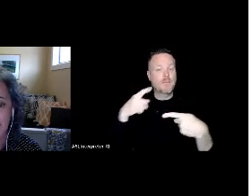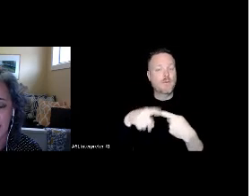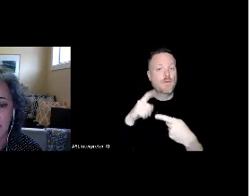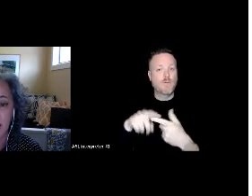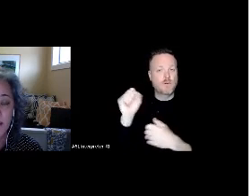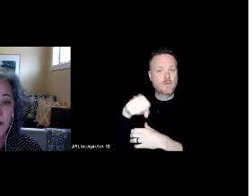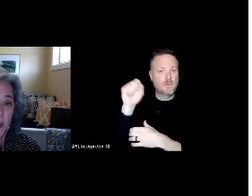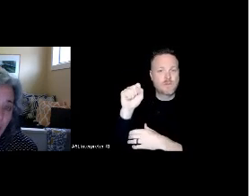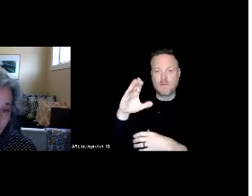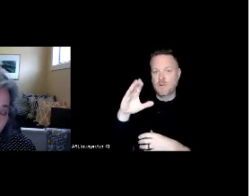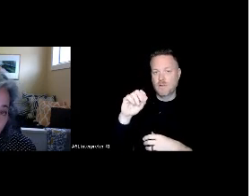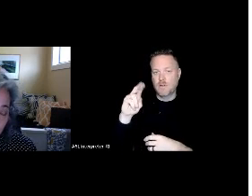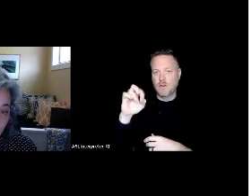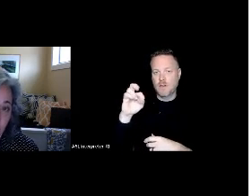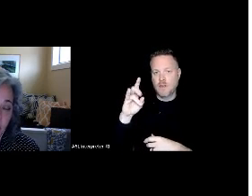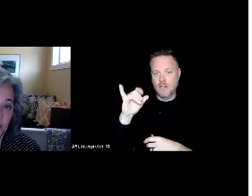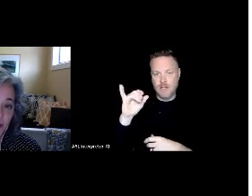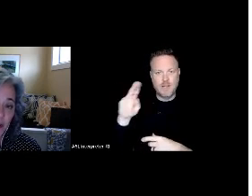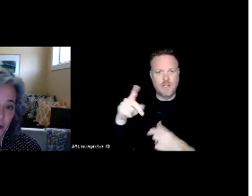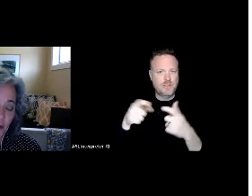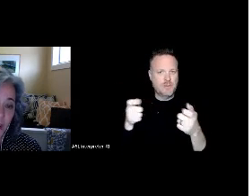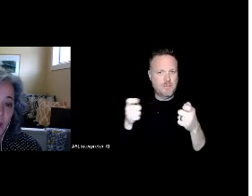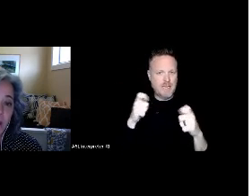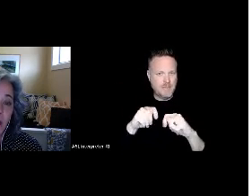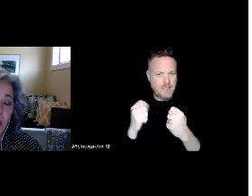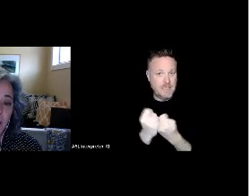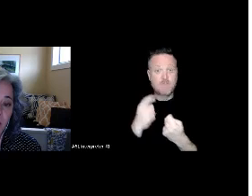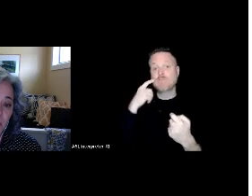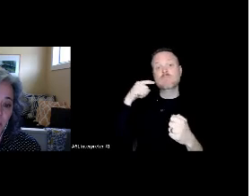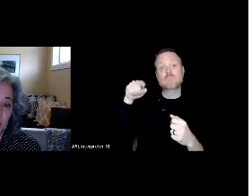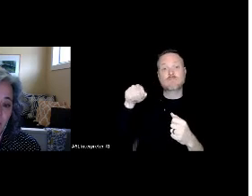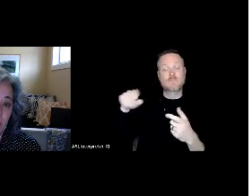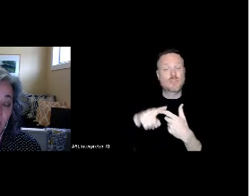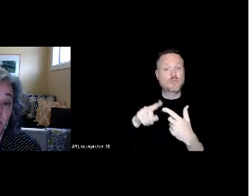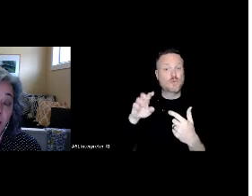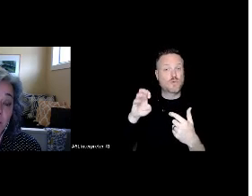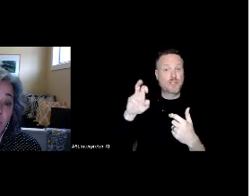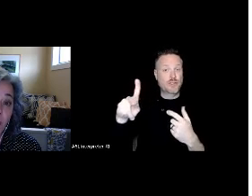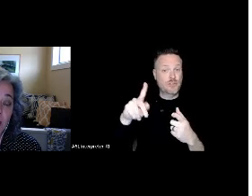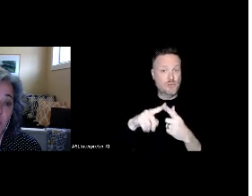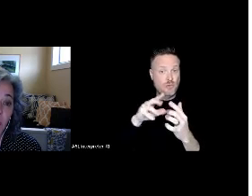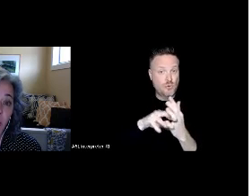team. So keep in mind that with this return to learn, paper, this is primarily focusing more on